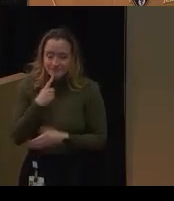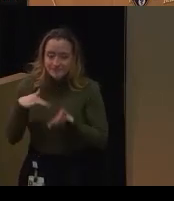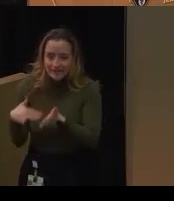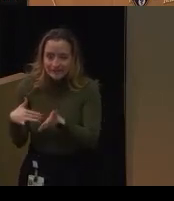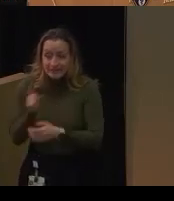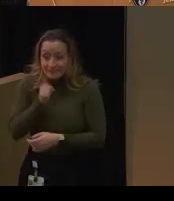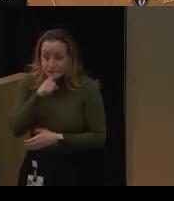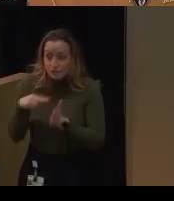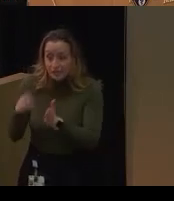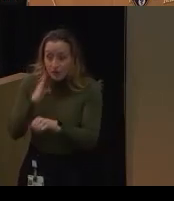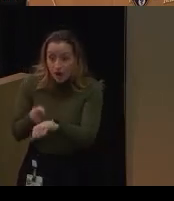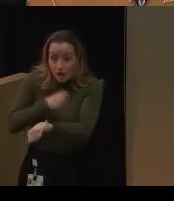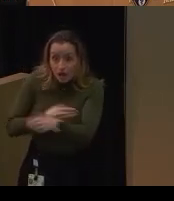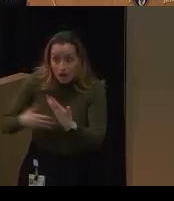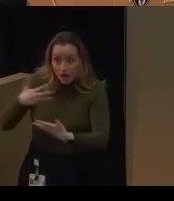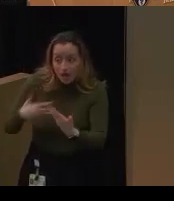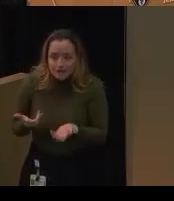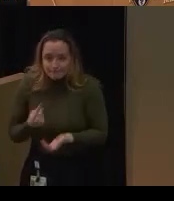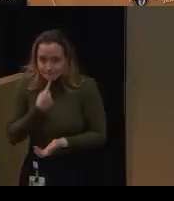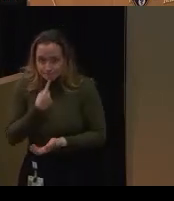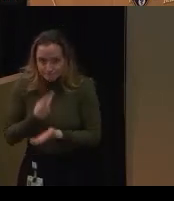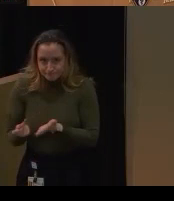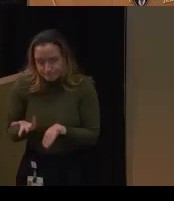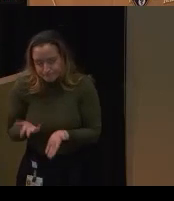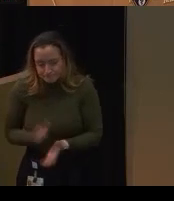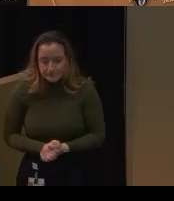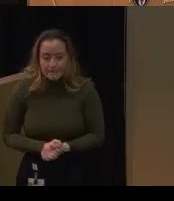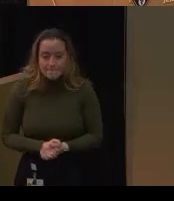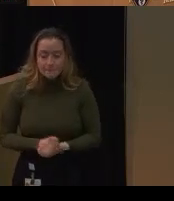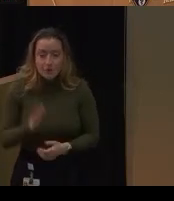with our fiction reading causally improved social cognition and if so whether that might have some